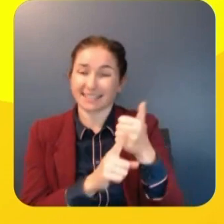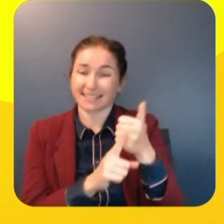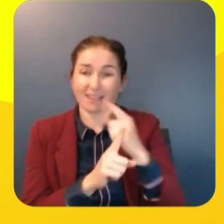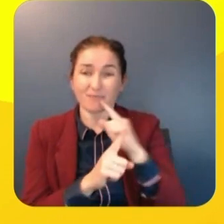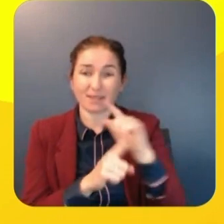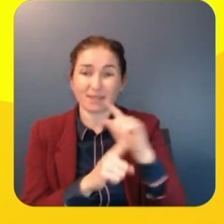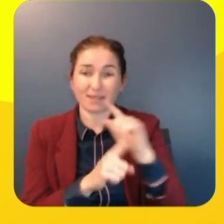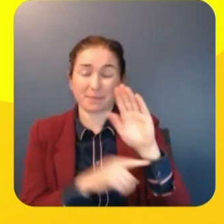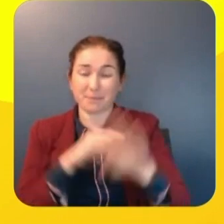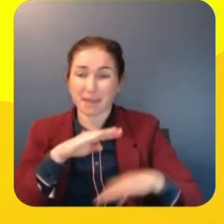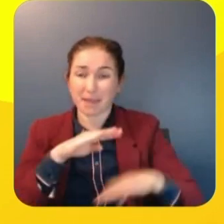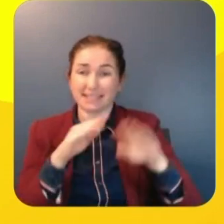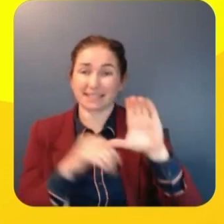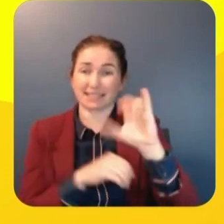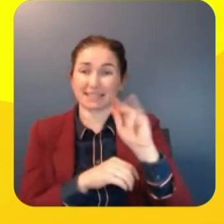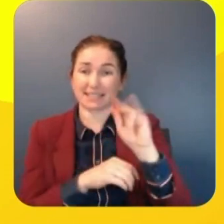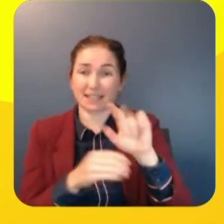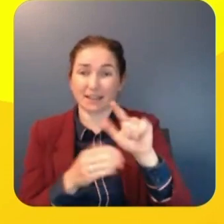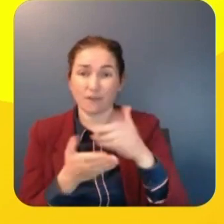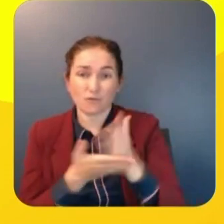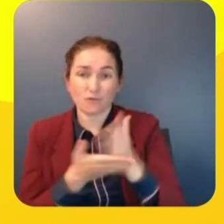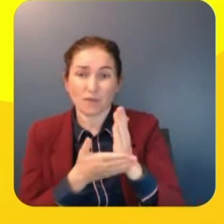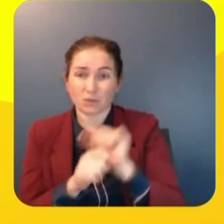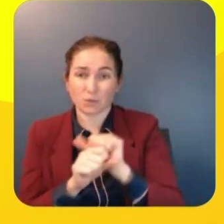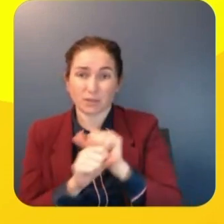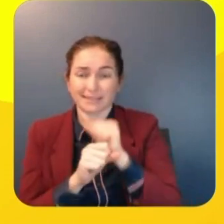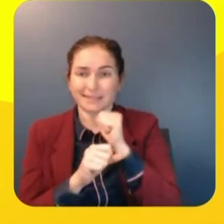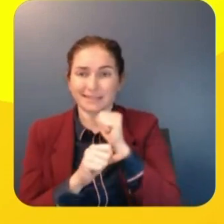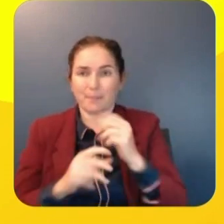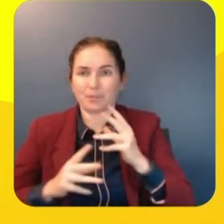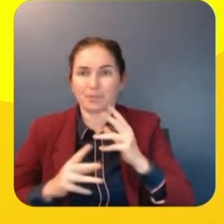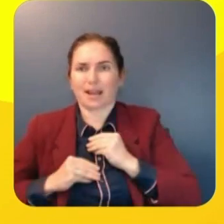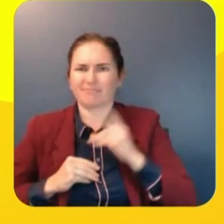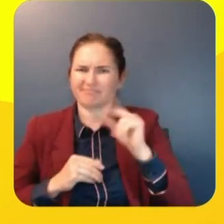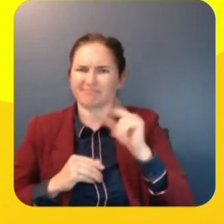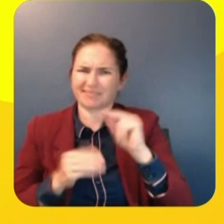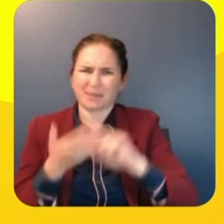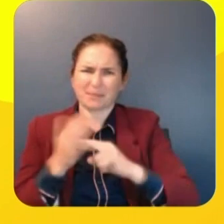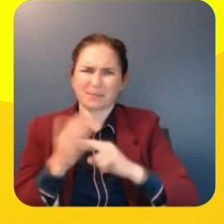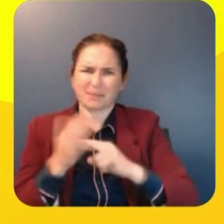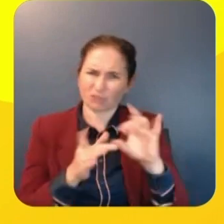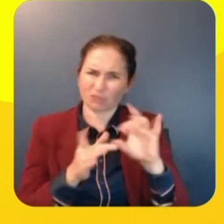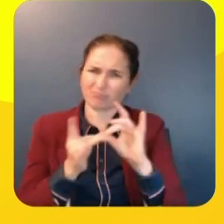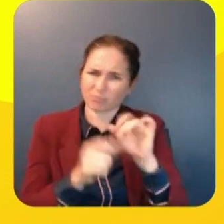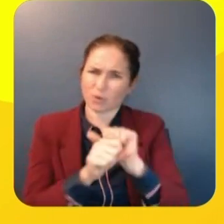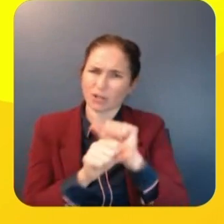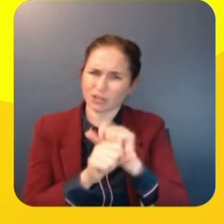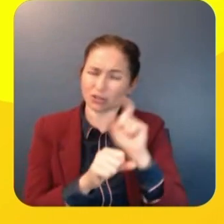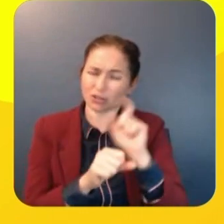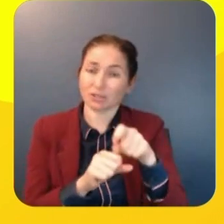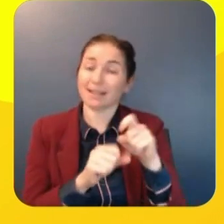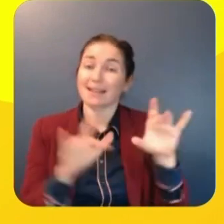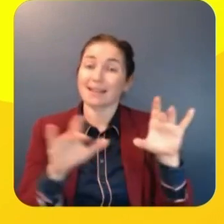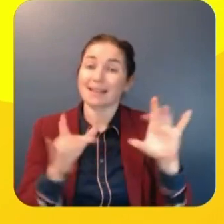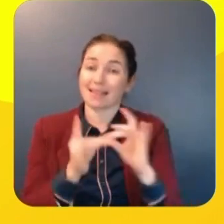It's not proprietary, which means we shall be working together. Our collective action will be the both the carrot